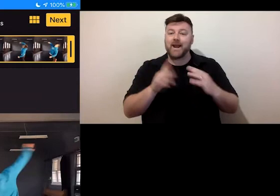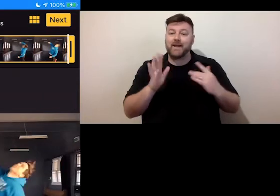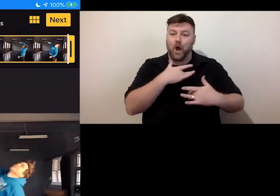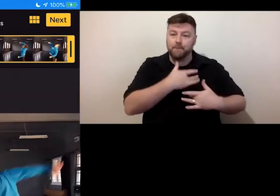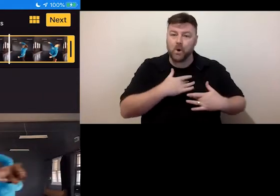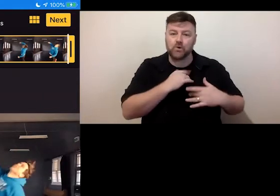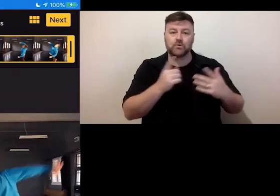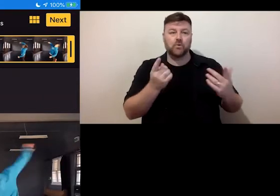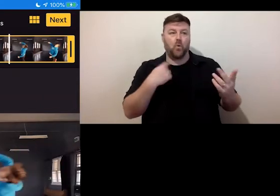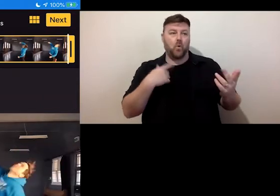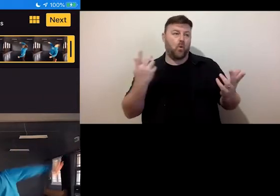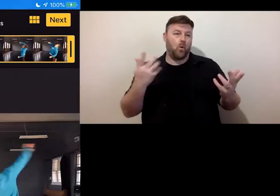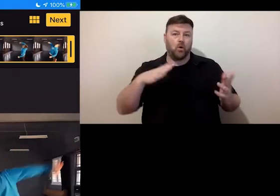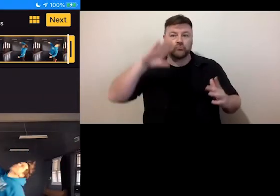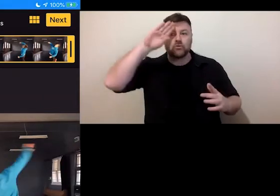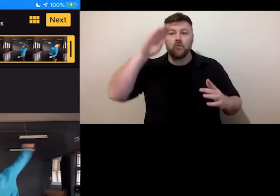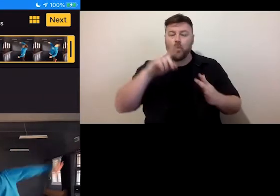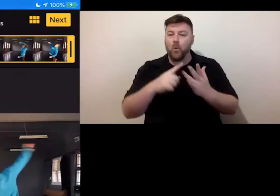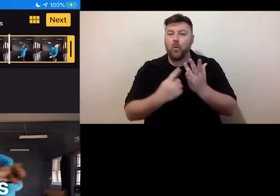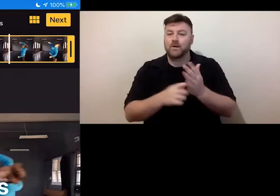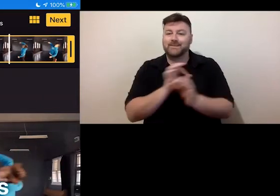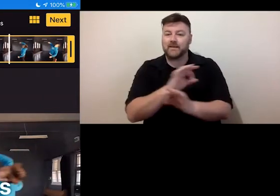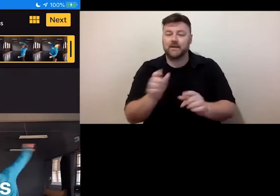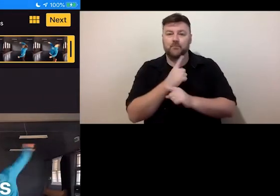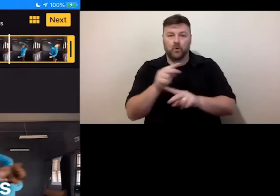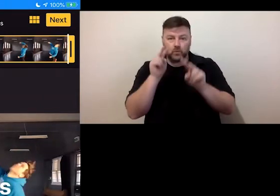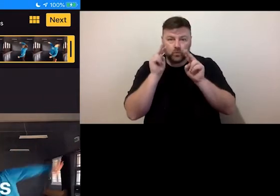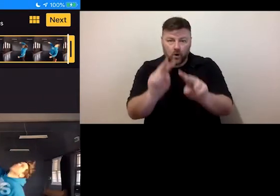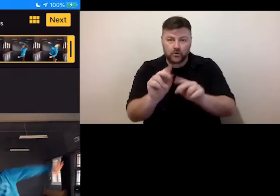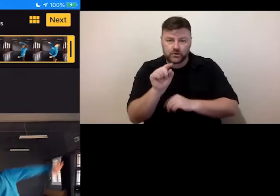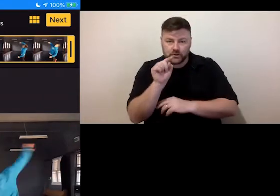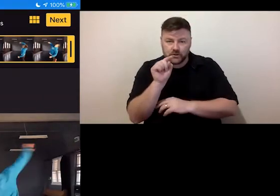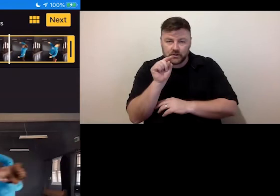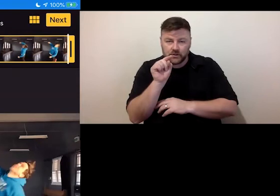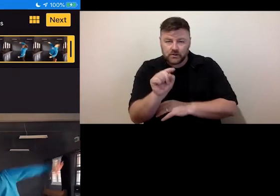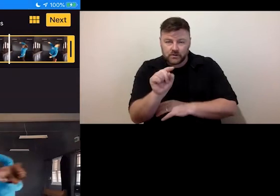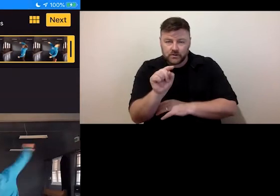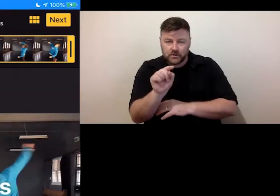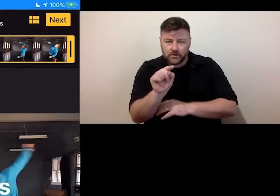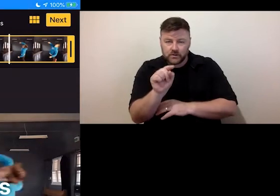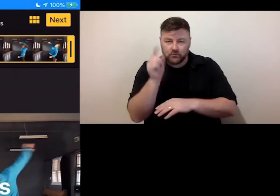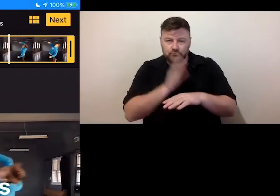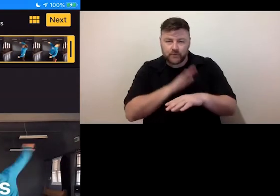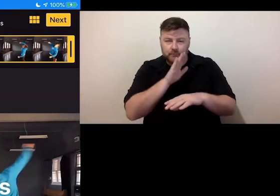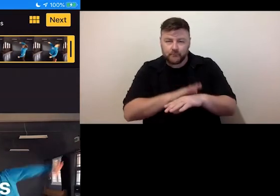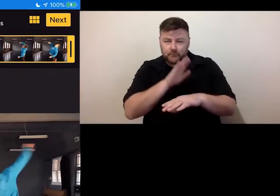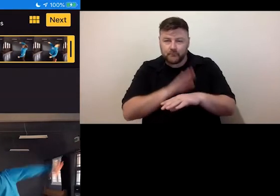But what you can infer is the rhythm itself by the jump point of reset. I would say, if you speed it right up - almost no rhythm.